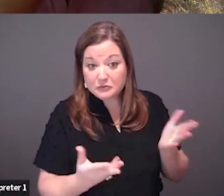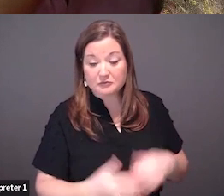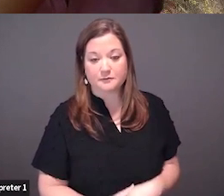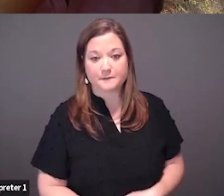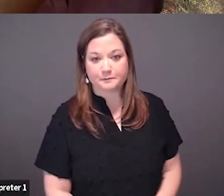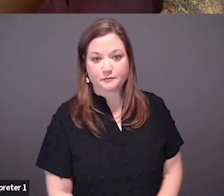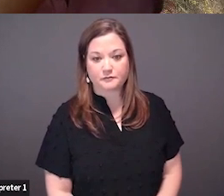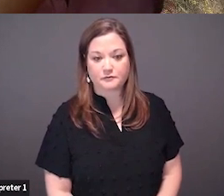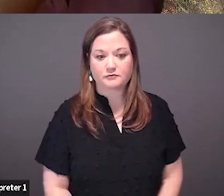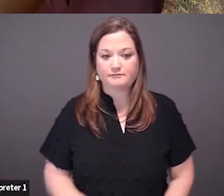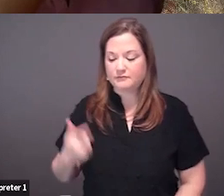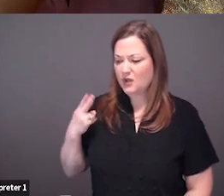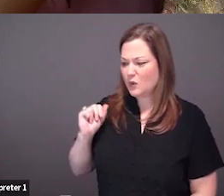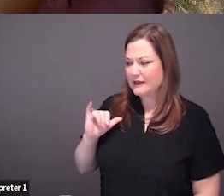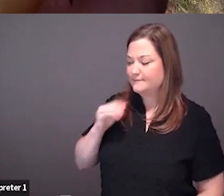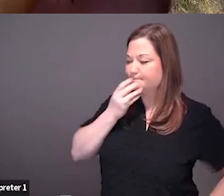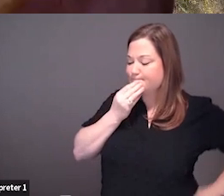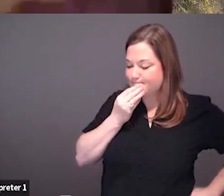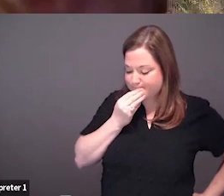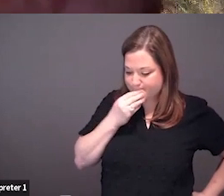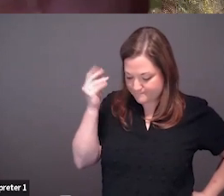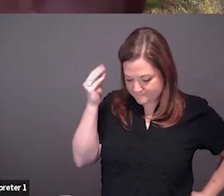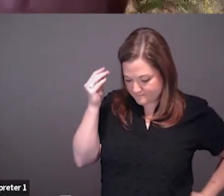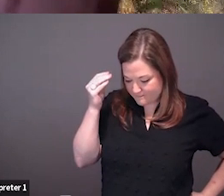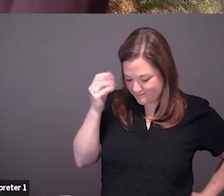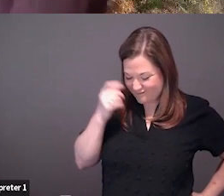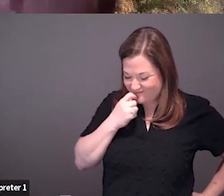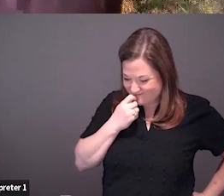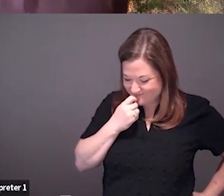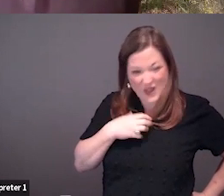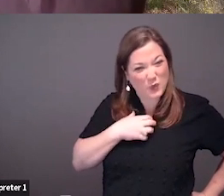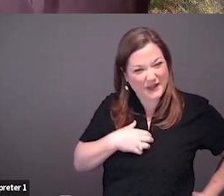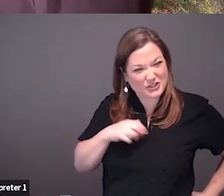I wish I could. As I'm thinking about it, I am not an engineer,